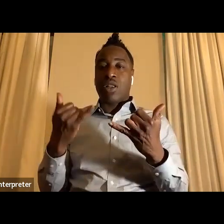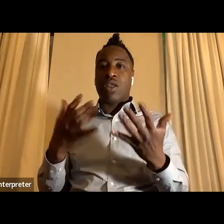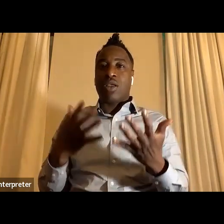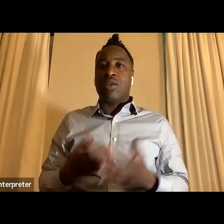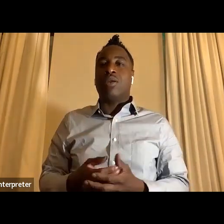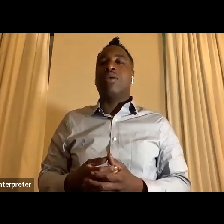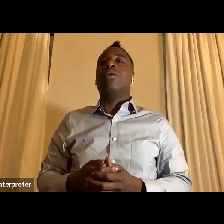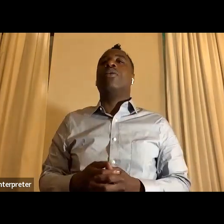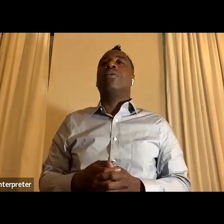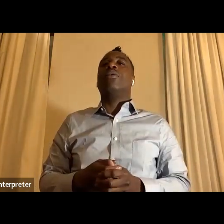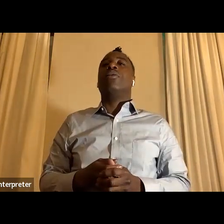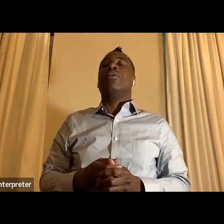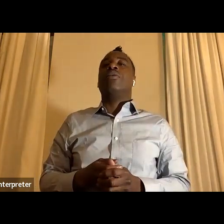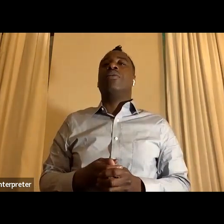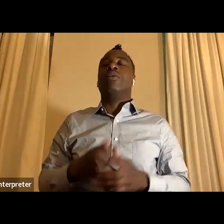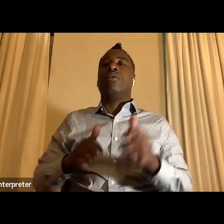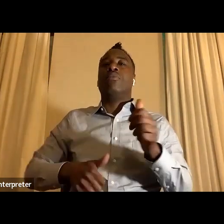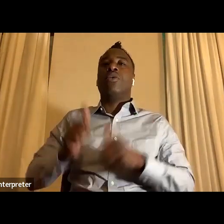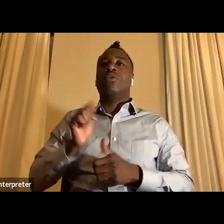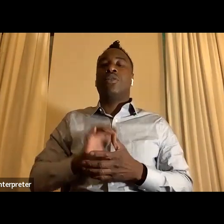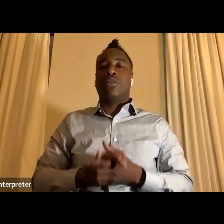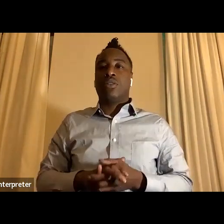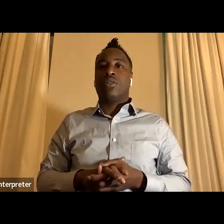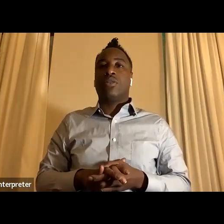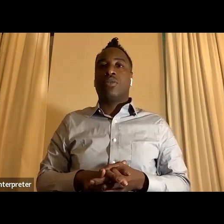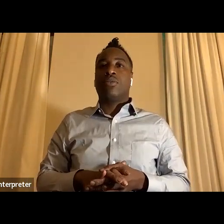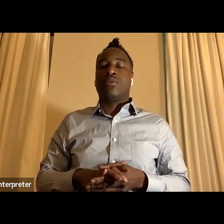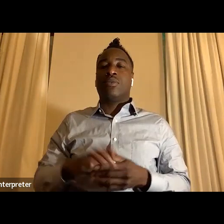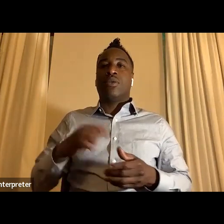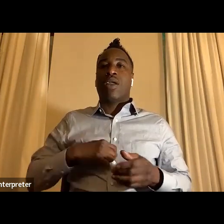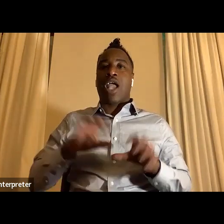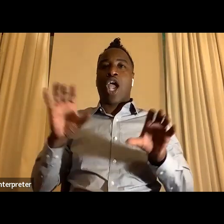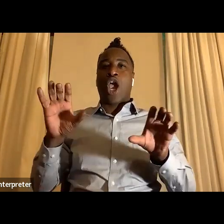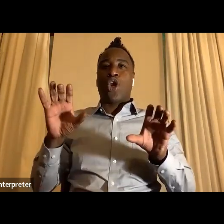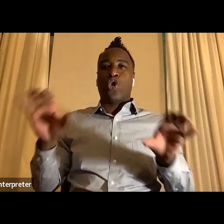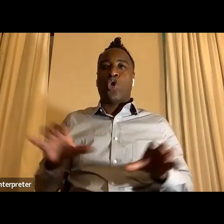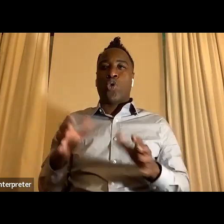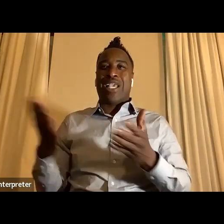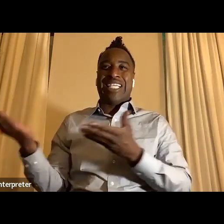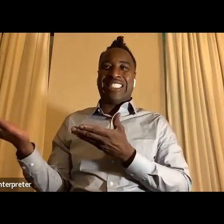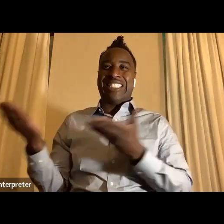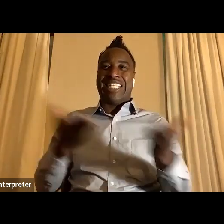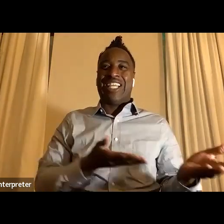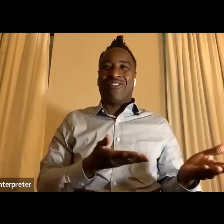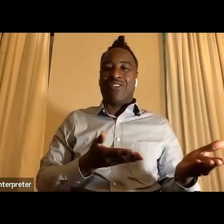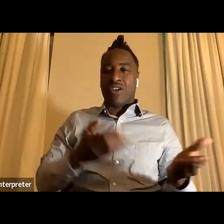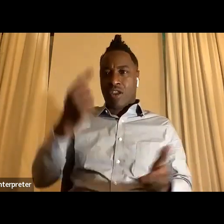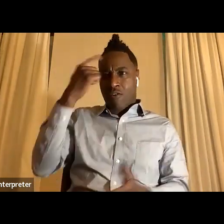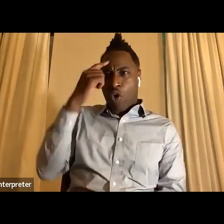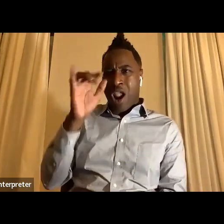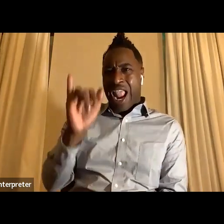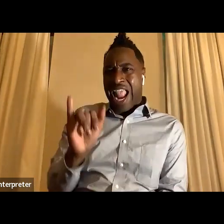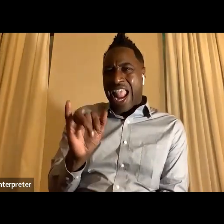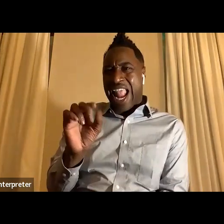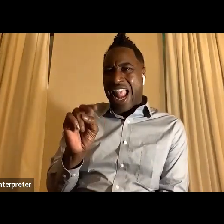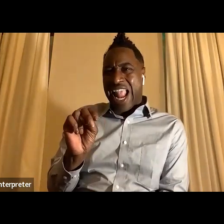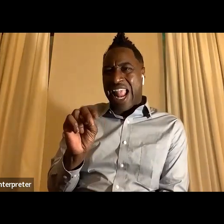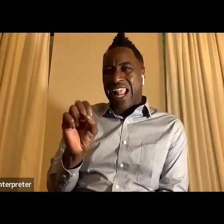I do deliveries for this app called Instacart. I did that and